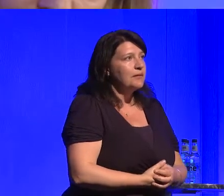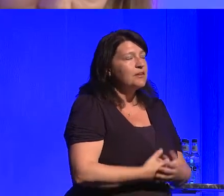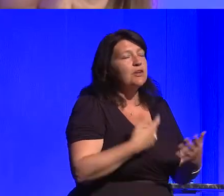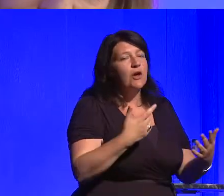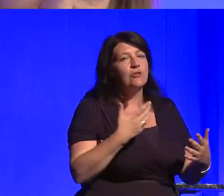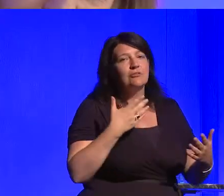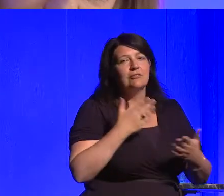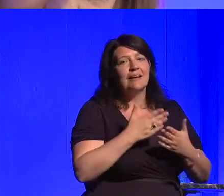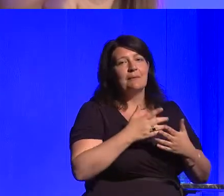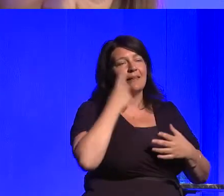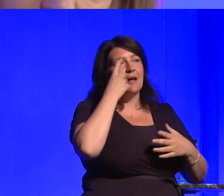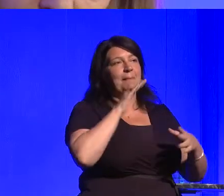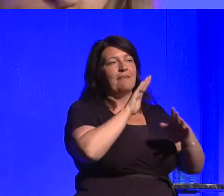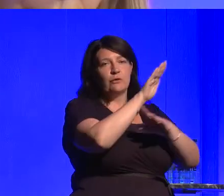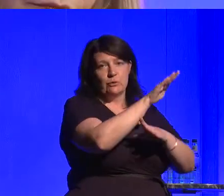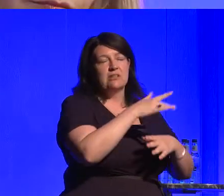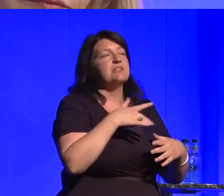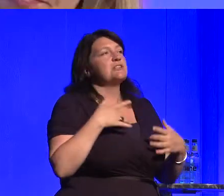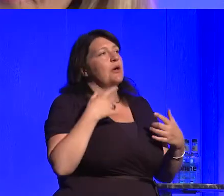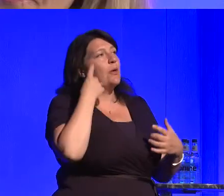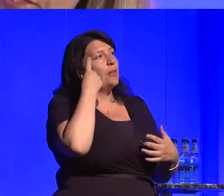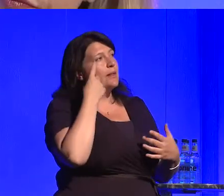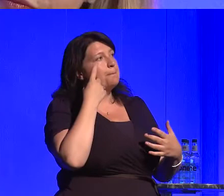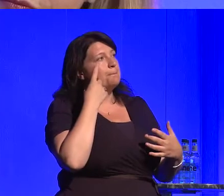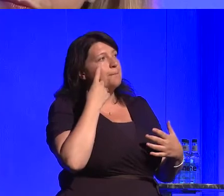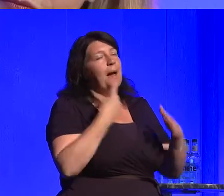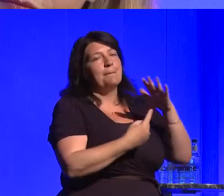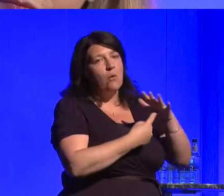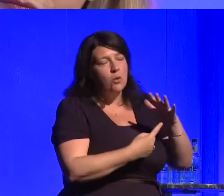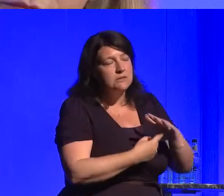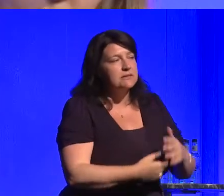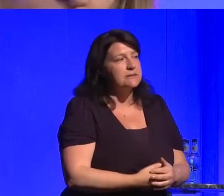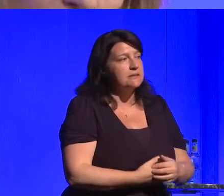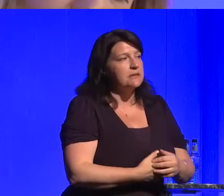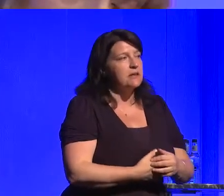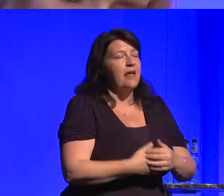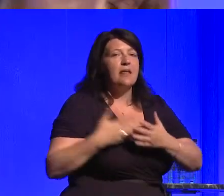and what we felt were fundamental things for that is that the service should be free at